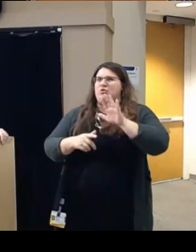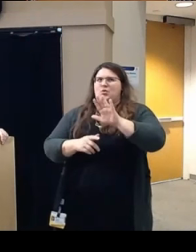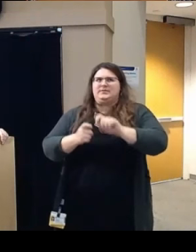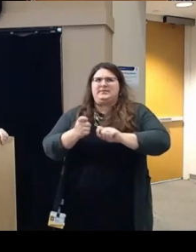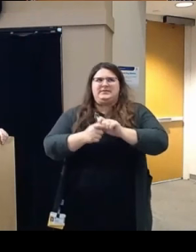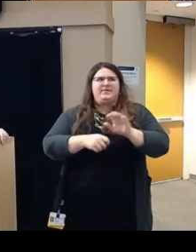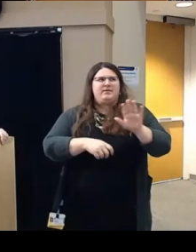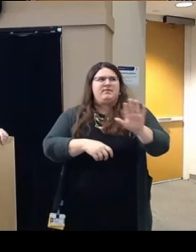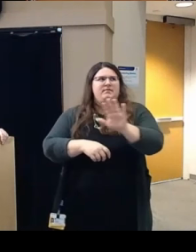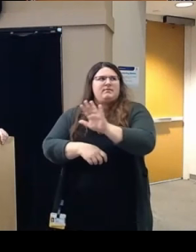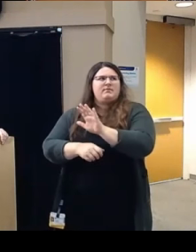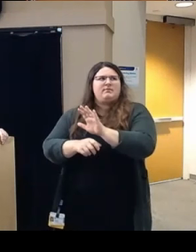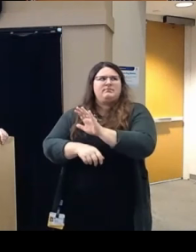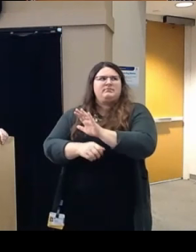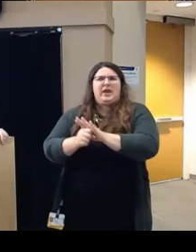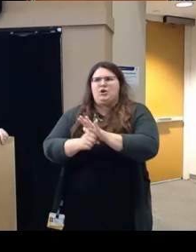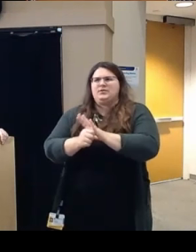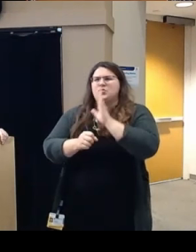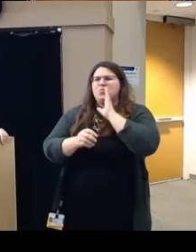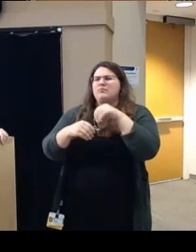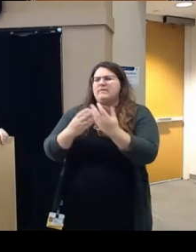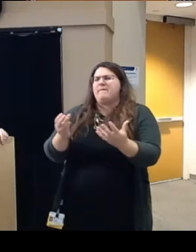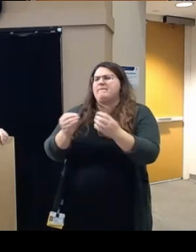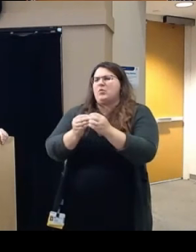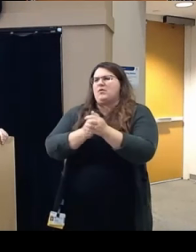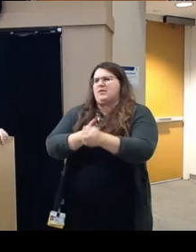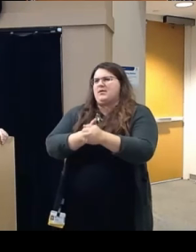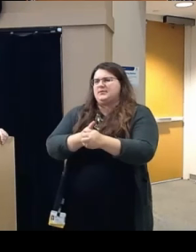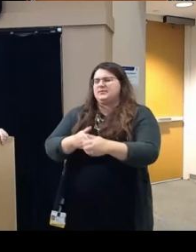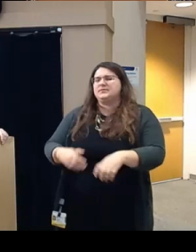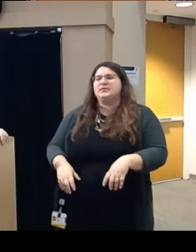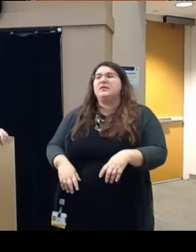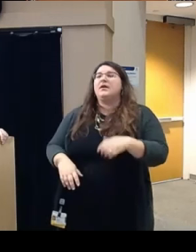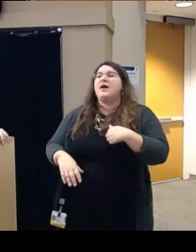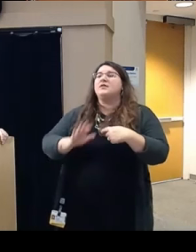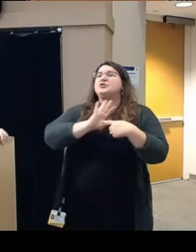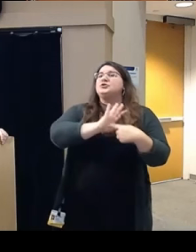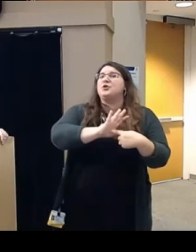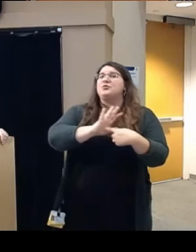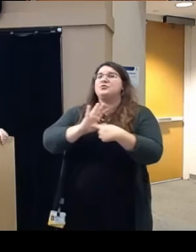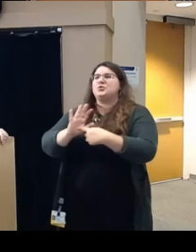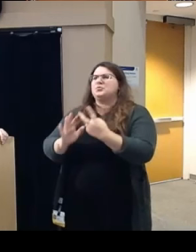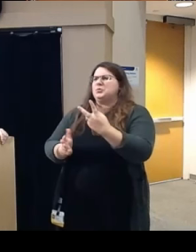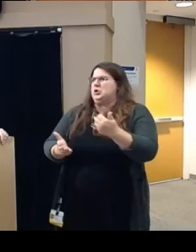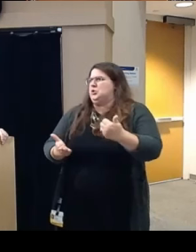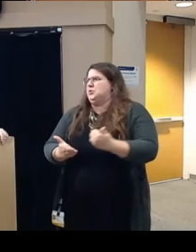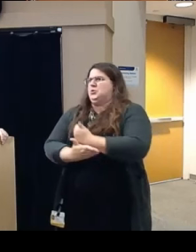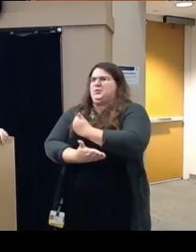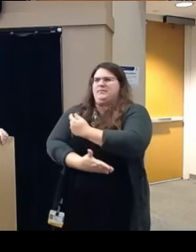work um I demonstrated to completely new patients that didn't have existing treatment plans so you